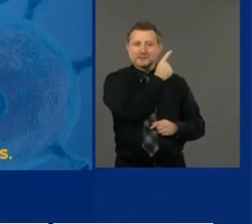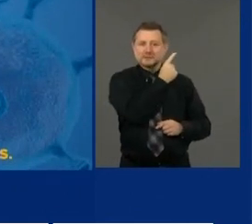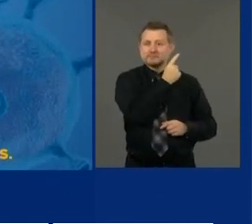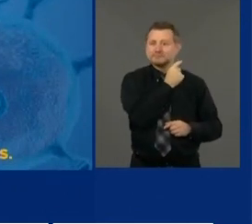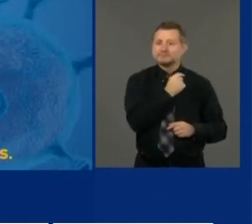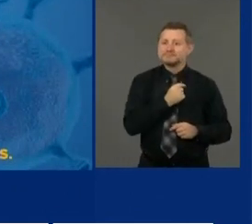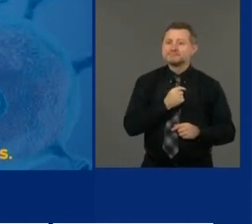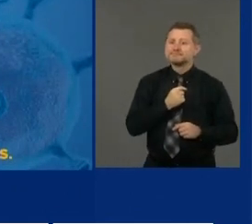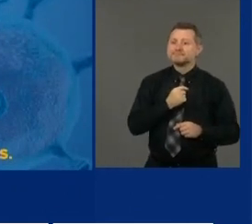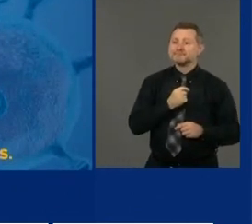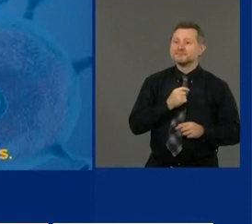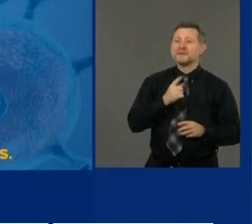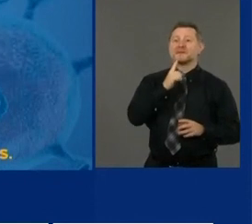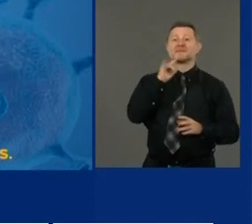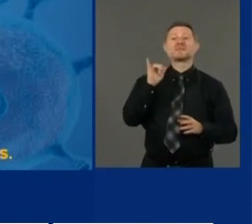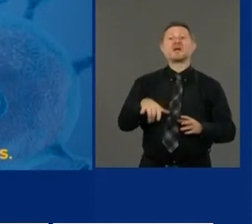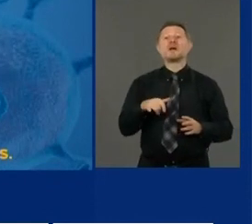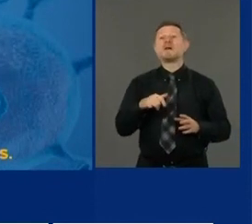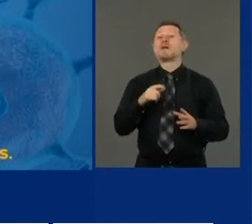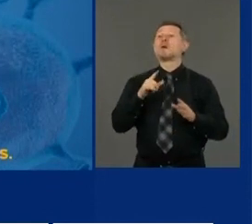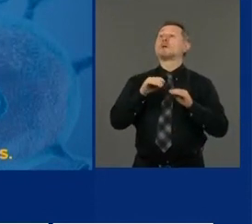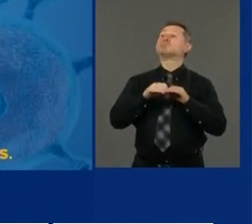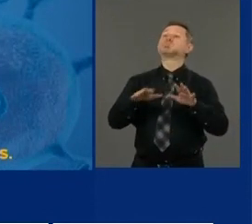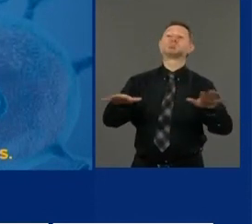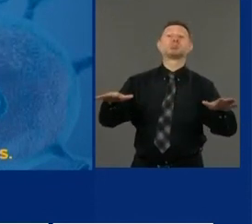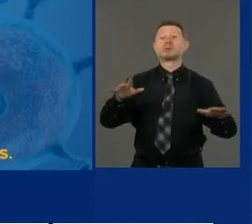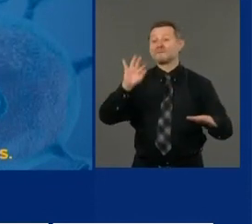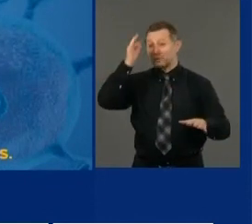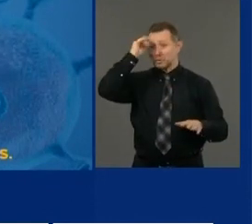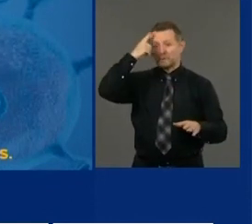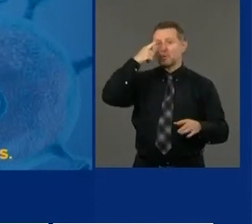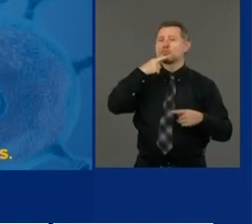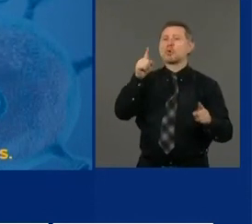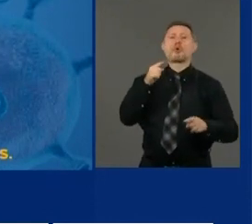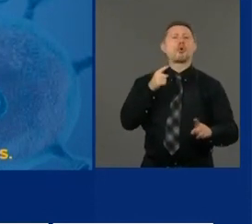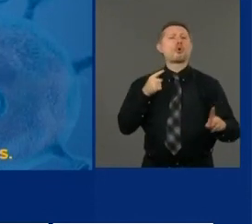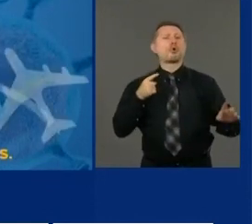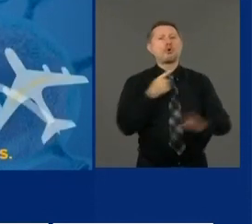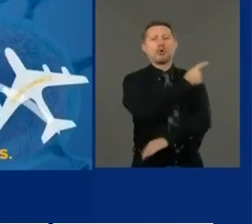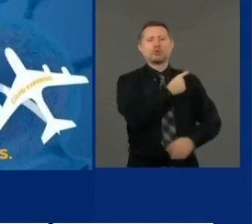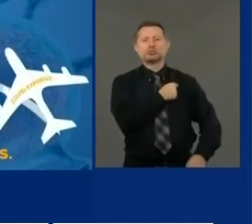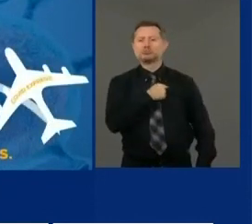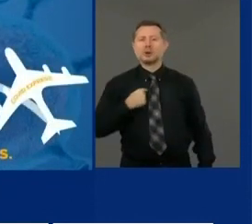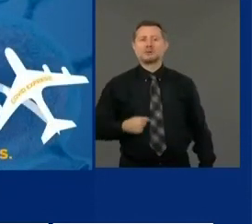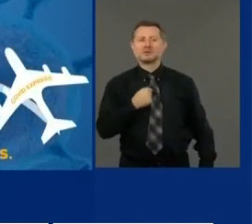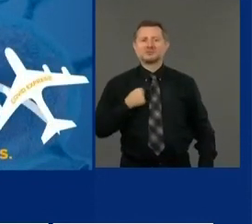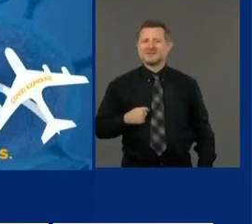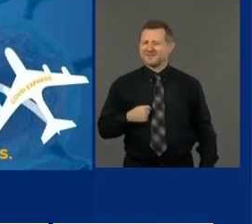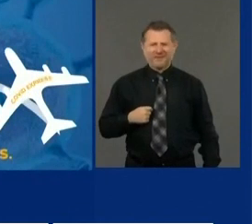THE FIRST FEDERAL DEBACLE WAS